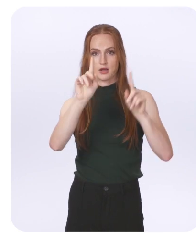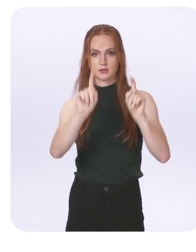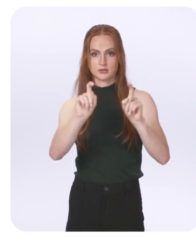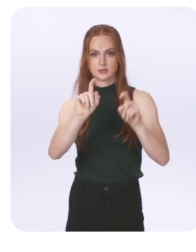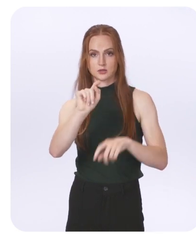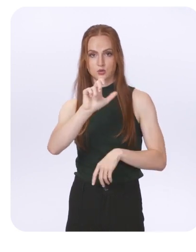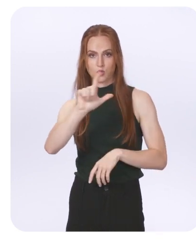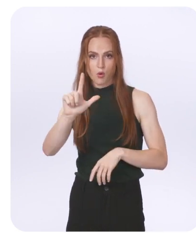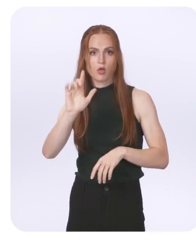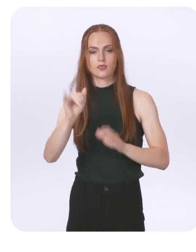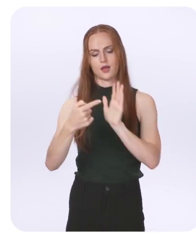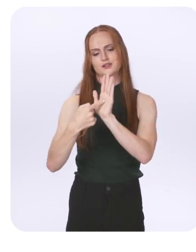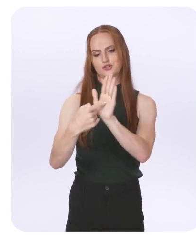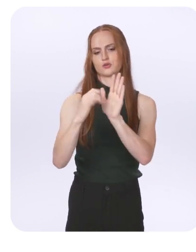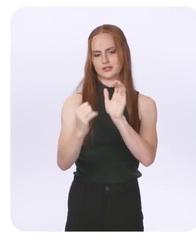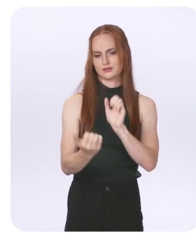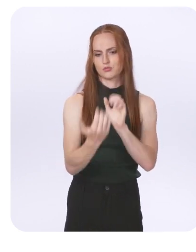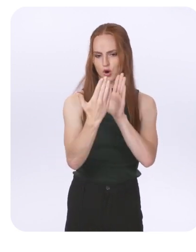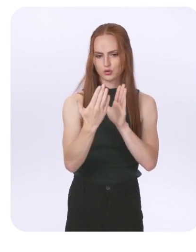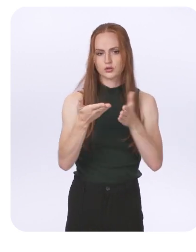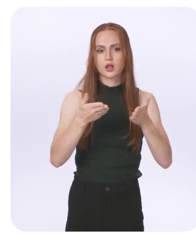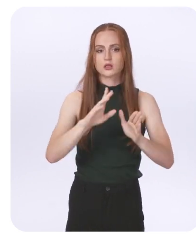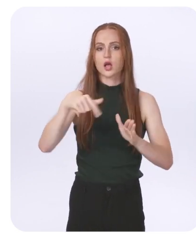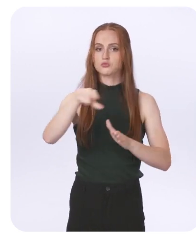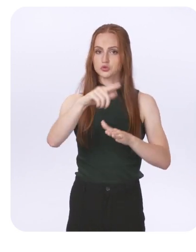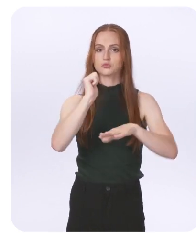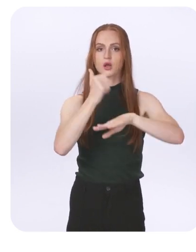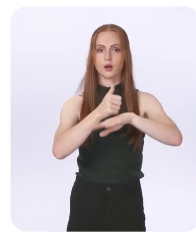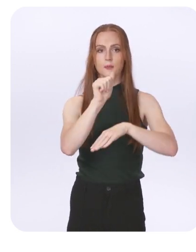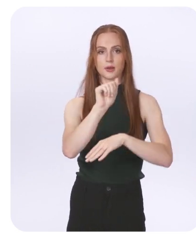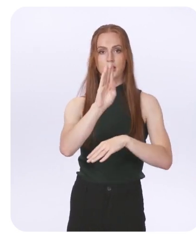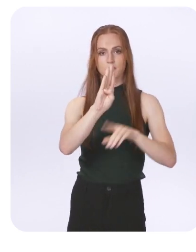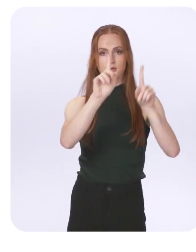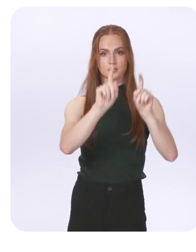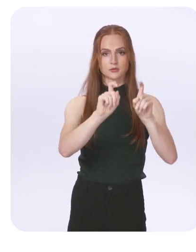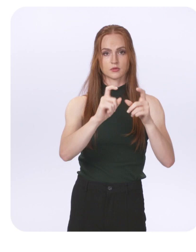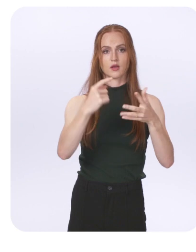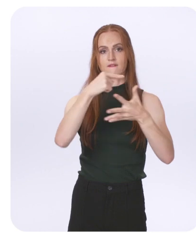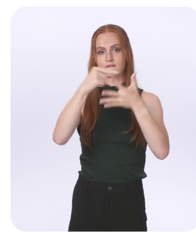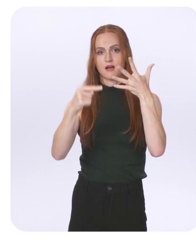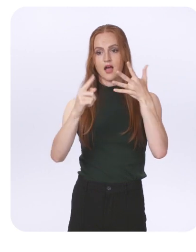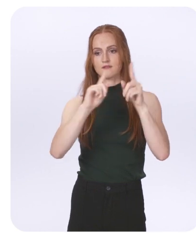Testing assets can be effective even for apps that’ve been on the Store for years.